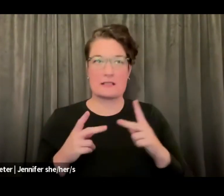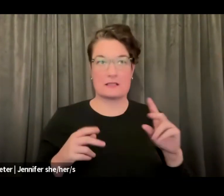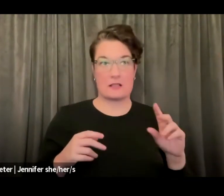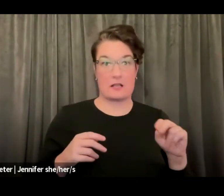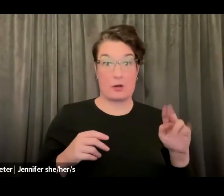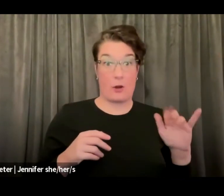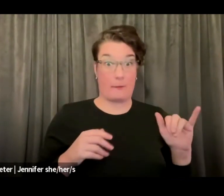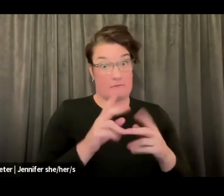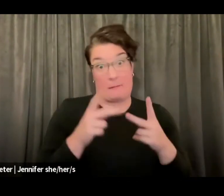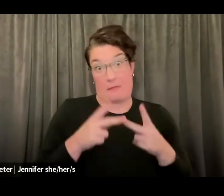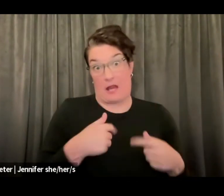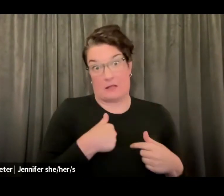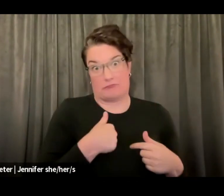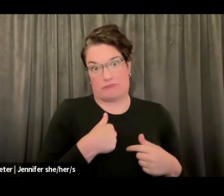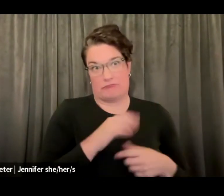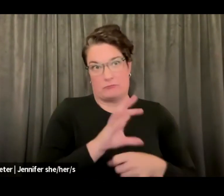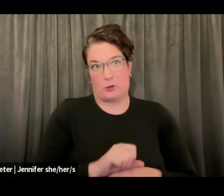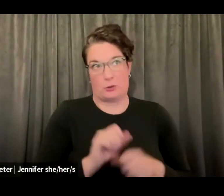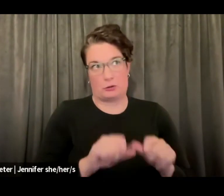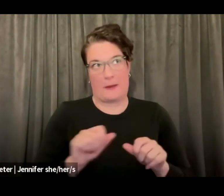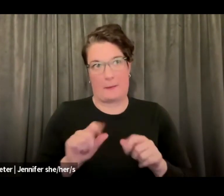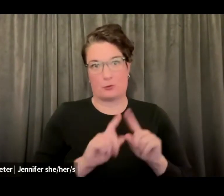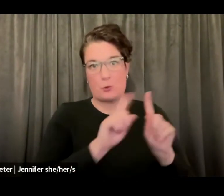The place that I'm used to being able to go and see them.